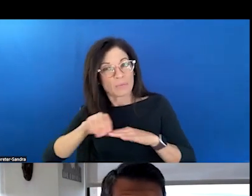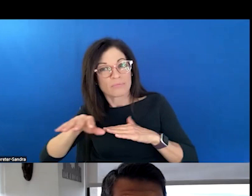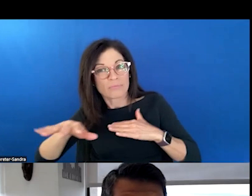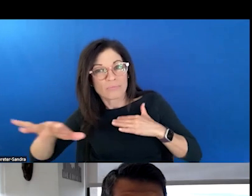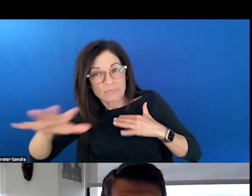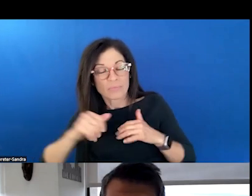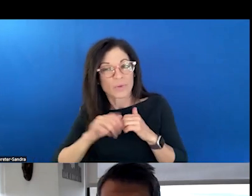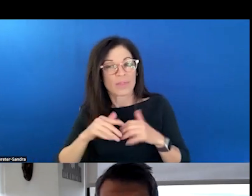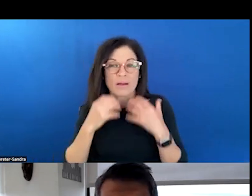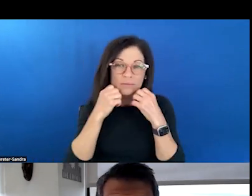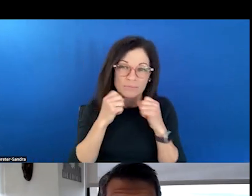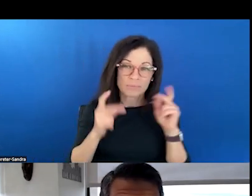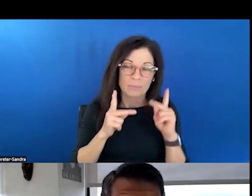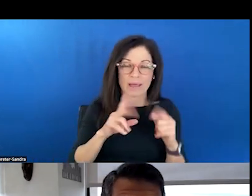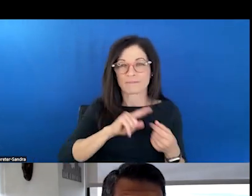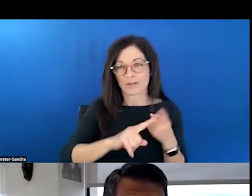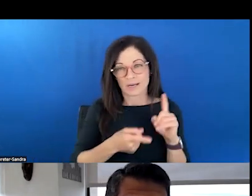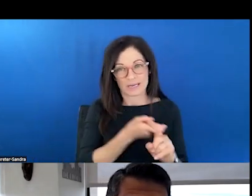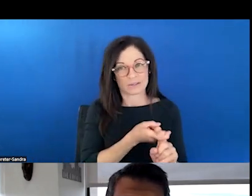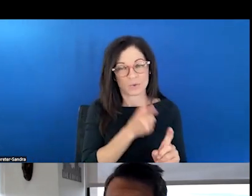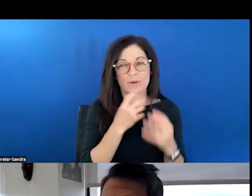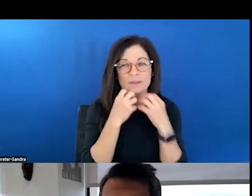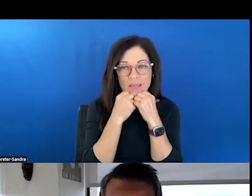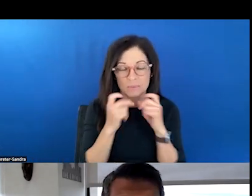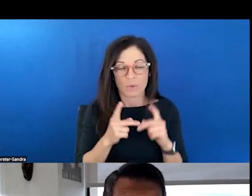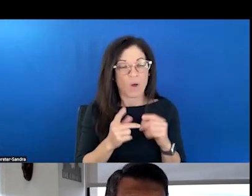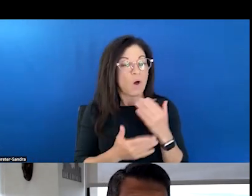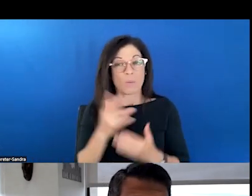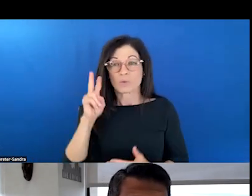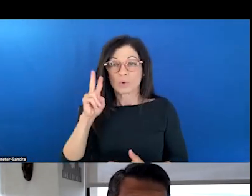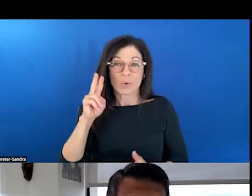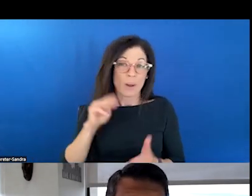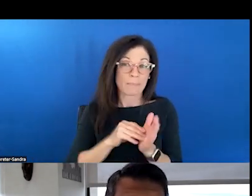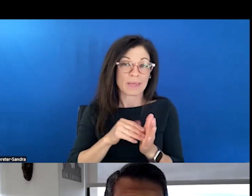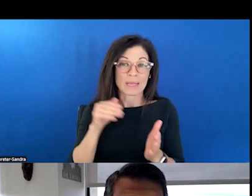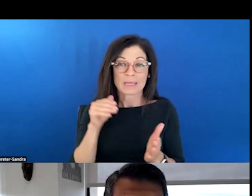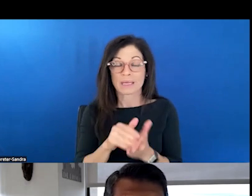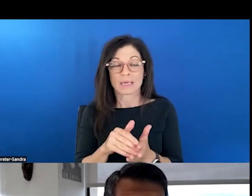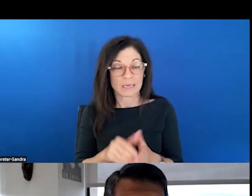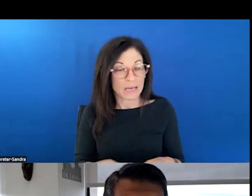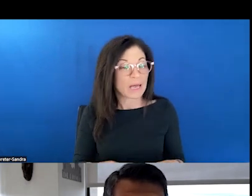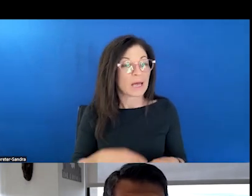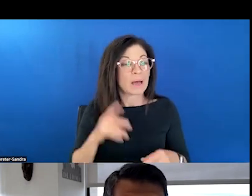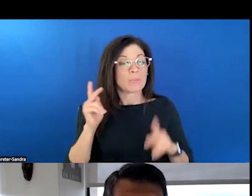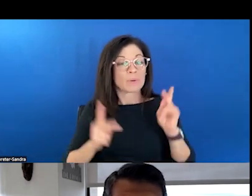ONES AND FRIENDS. SO ALMOST 1.7 MILLION PEOPLE A YEAR ARE ATTEMPTED SUICIDE.